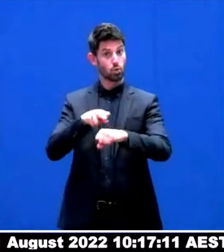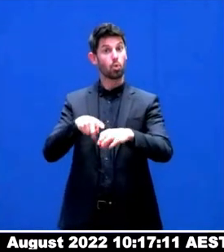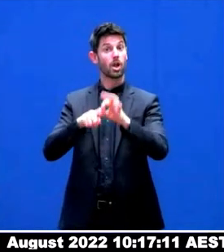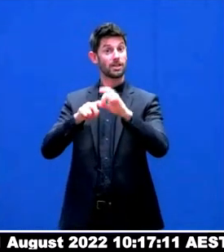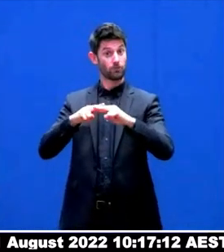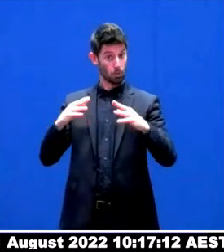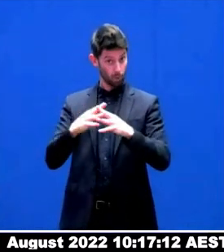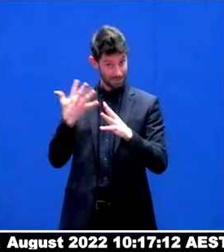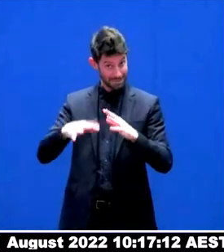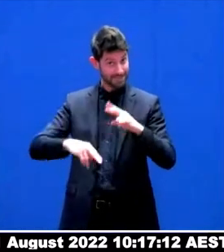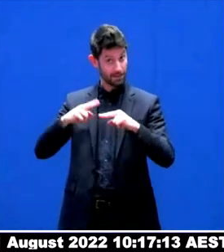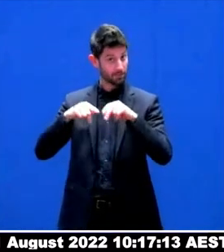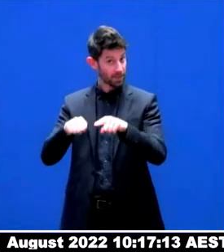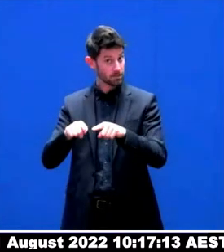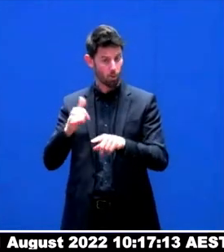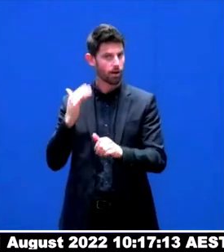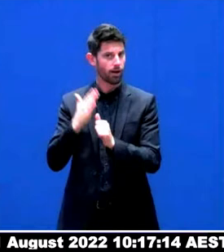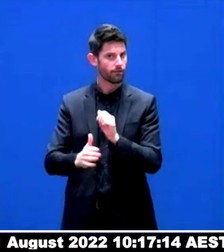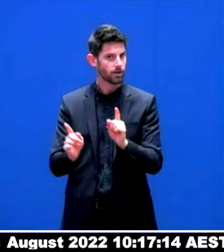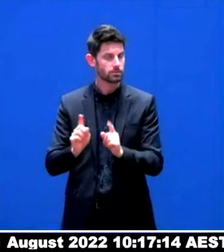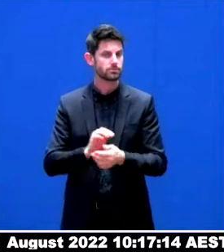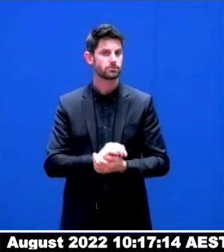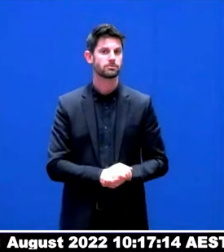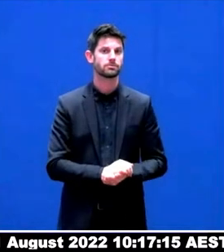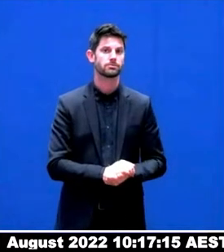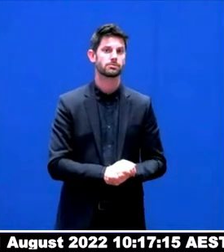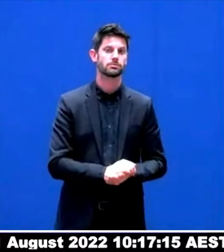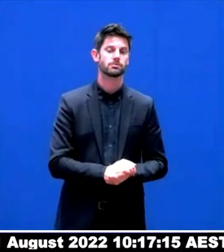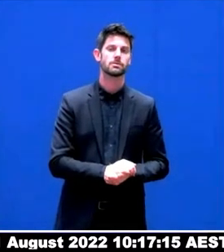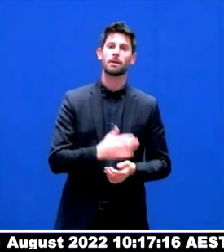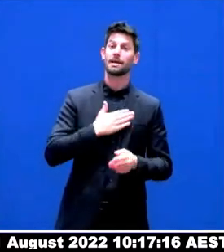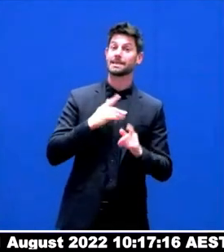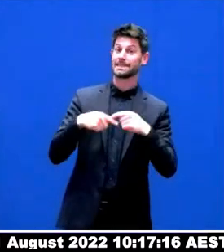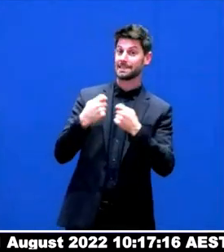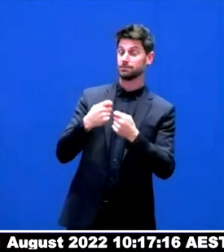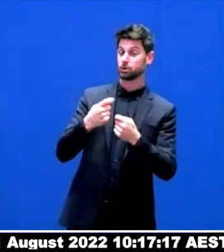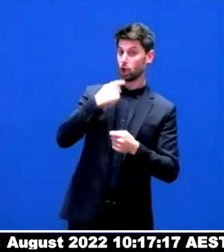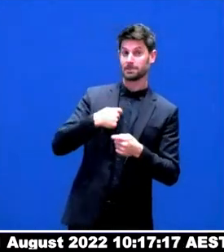I am advised by my team that it was developed, but I haven't read it.